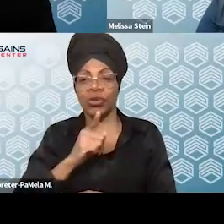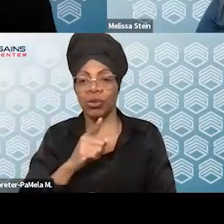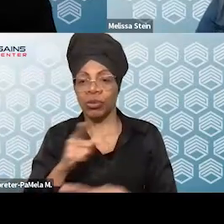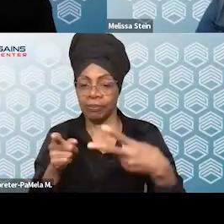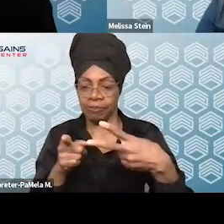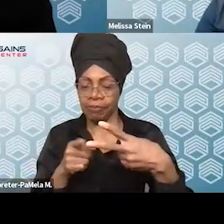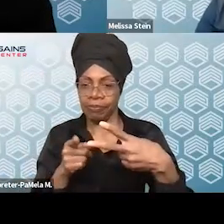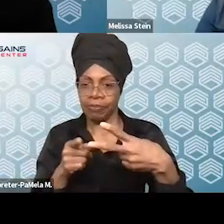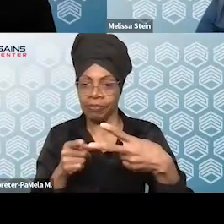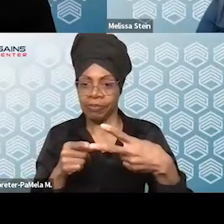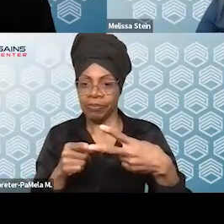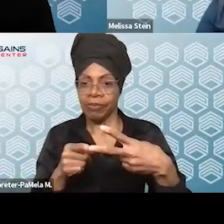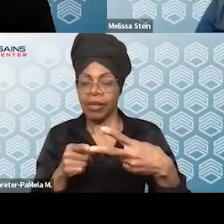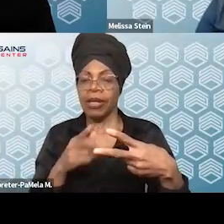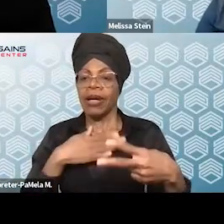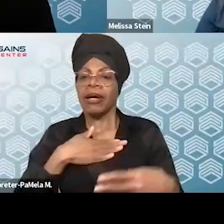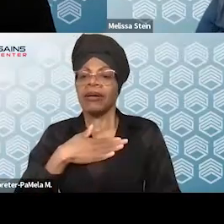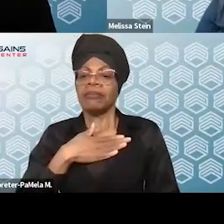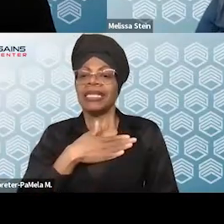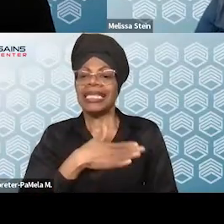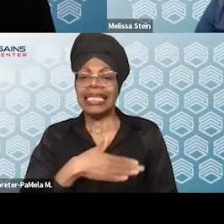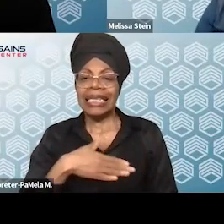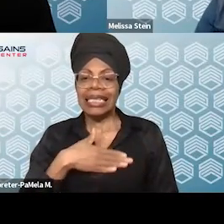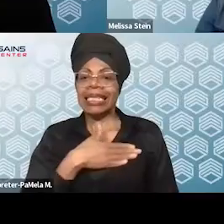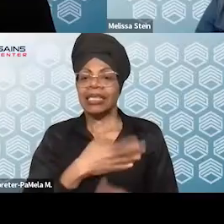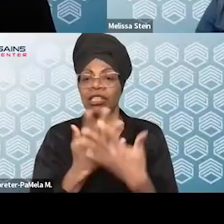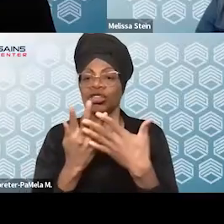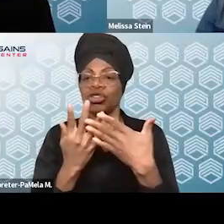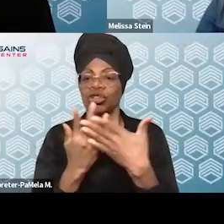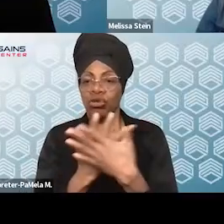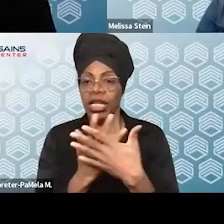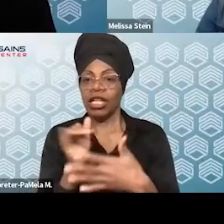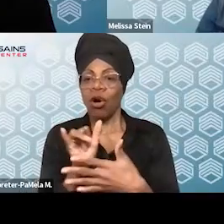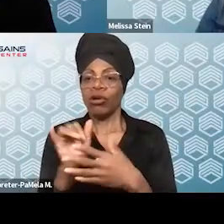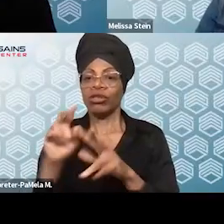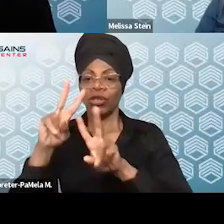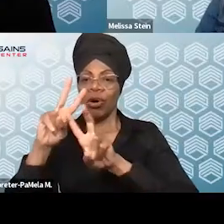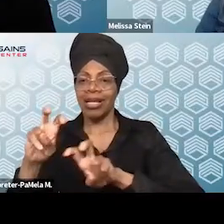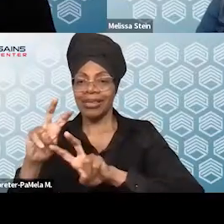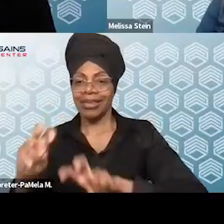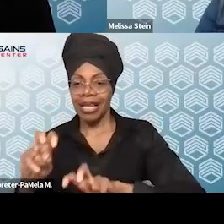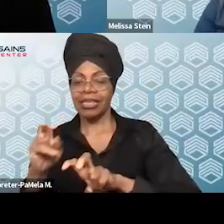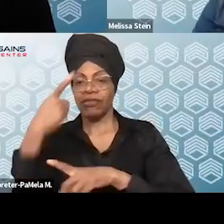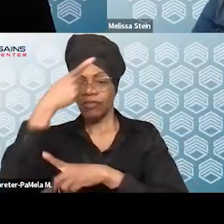is please screen and assess for trauma. Take the guesswork out of it.